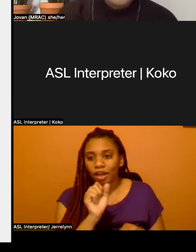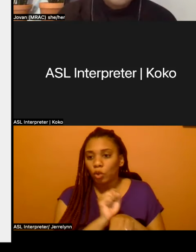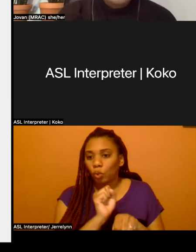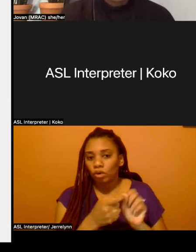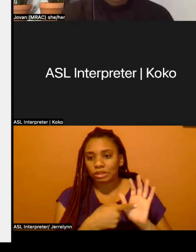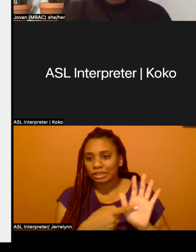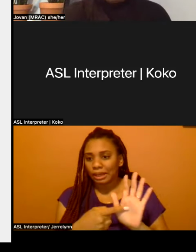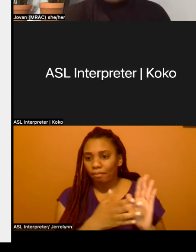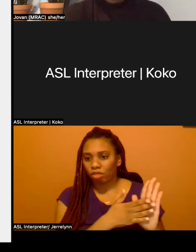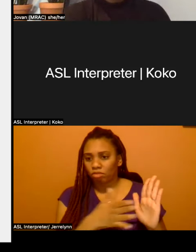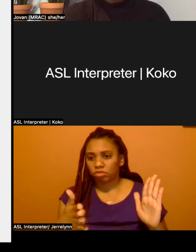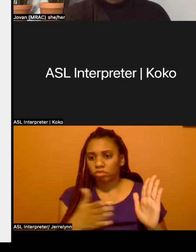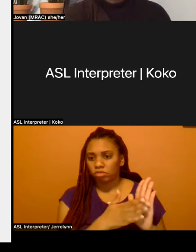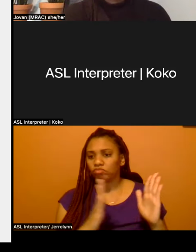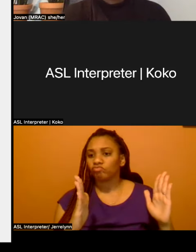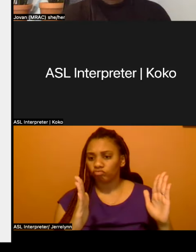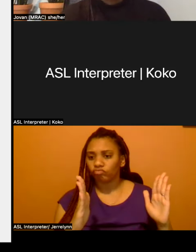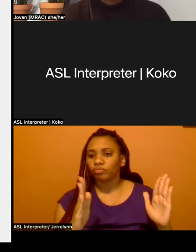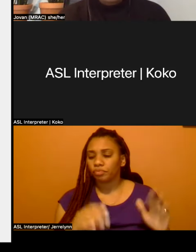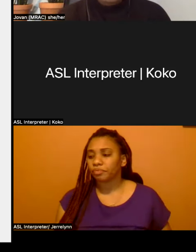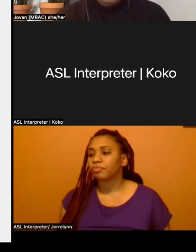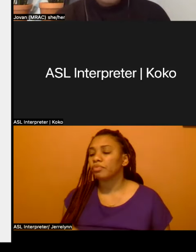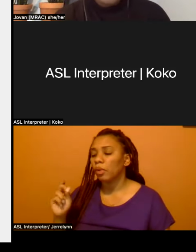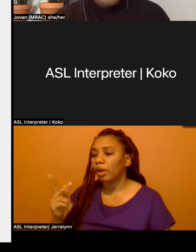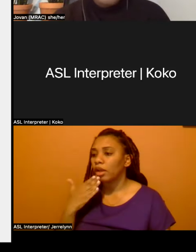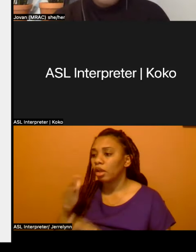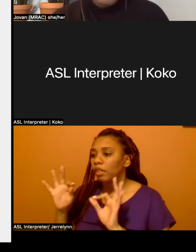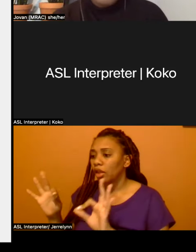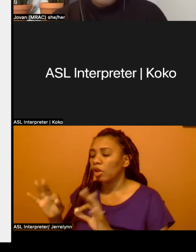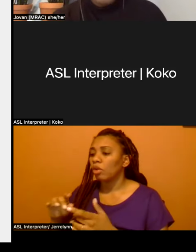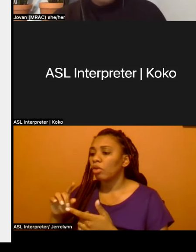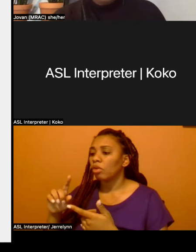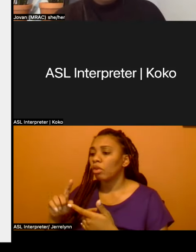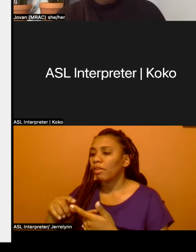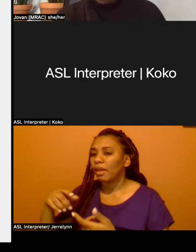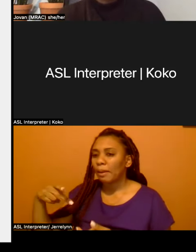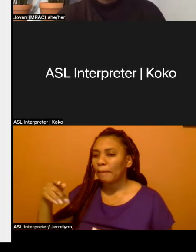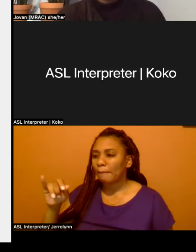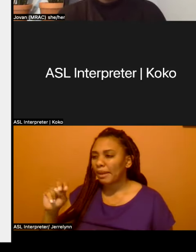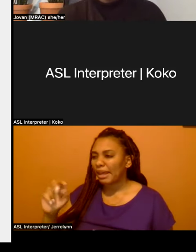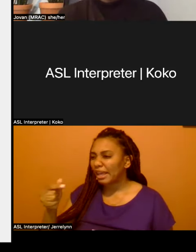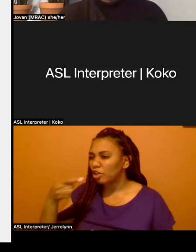[Mirella] Perfect, thank you. And then Ping, if you could unmute and talk a little bit more...